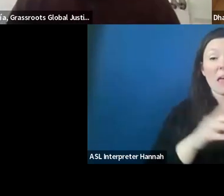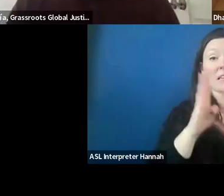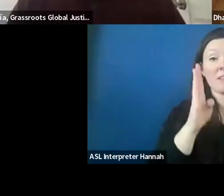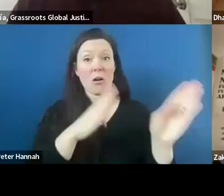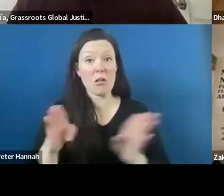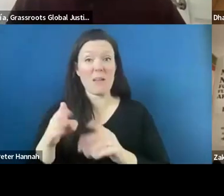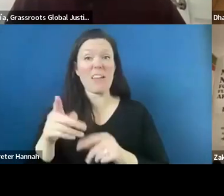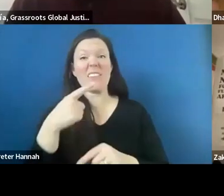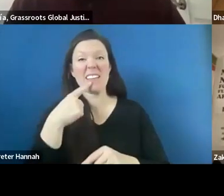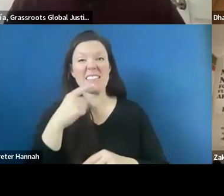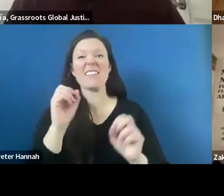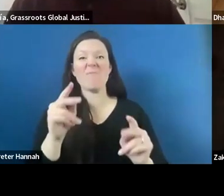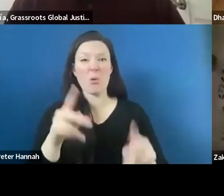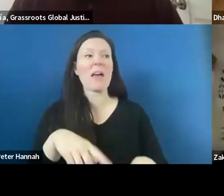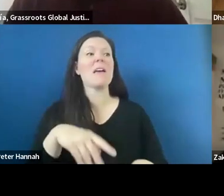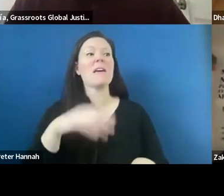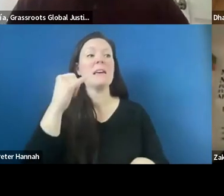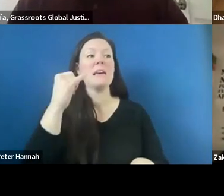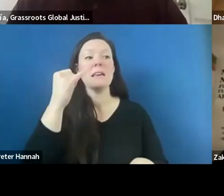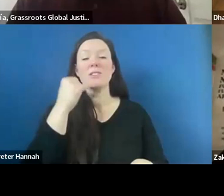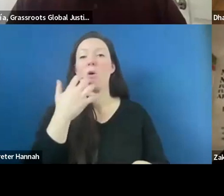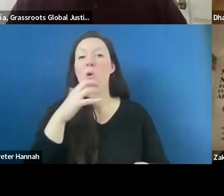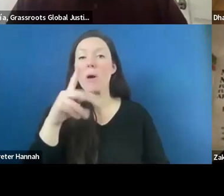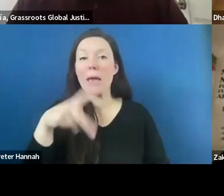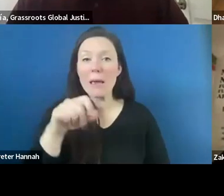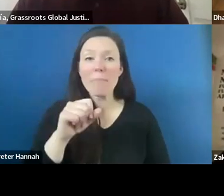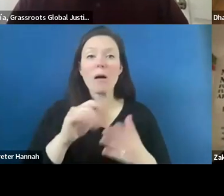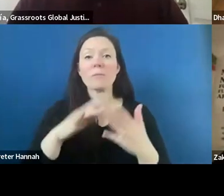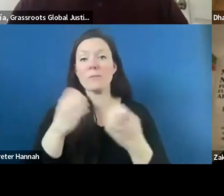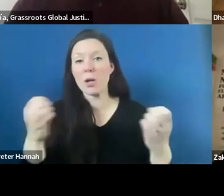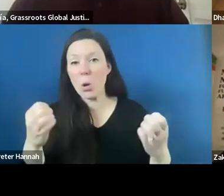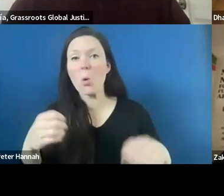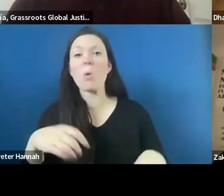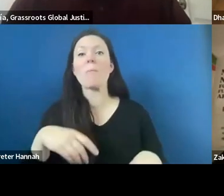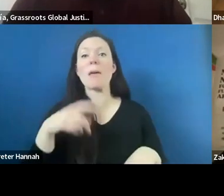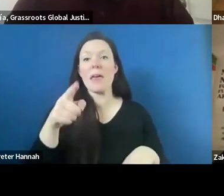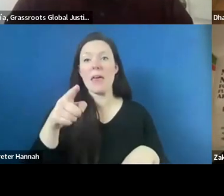to shift to producing needed goods like heat pumps and medical equipment. So I think that there are precedents out there.